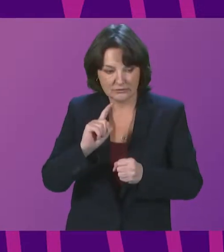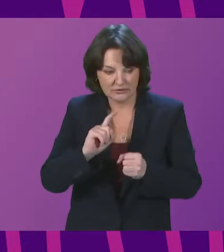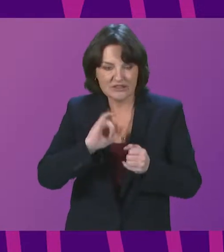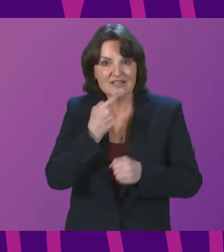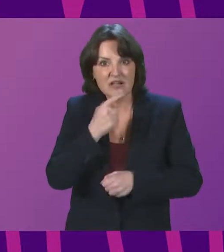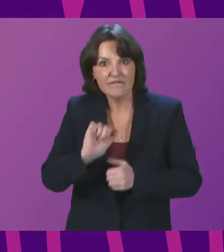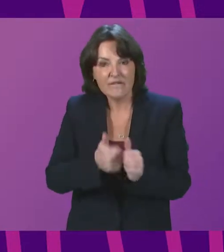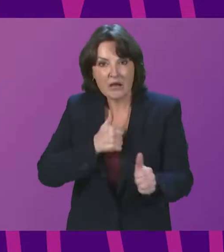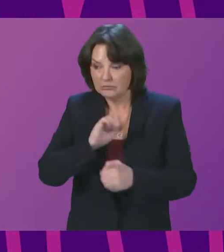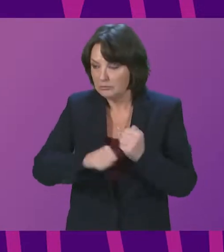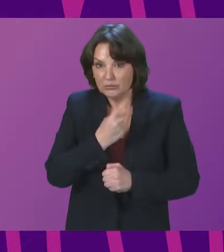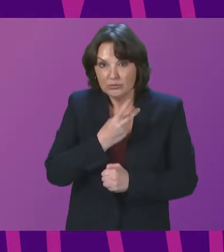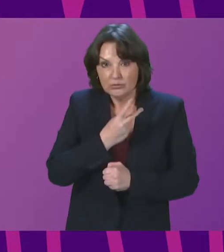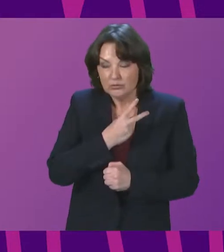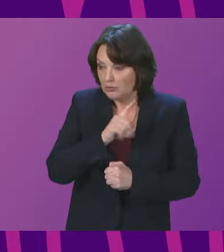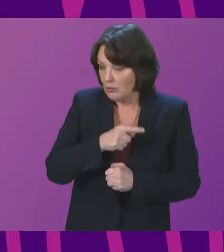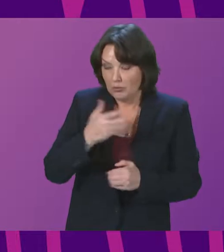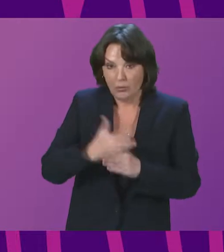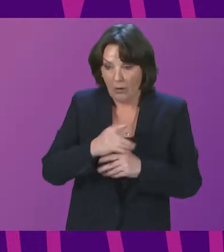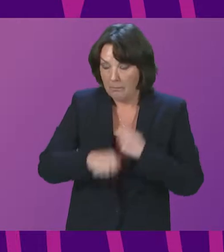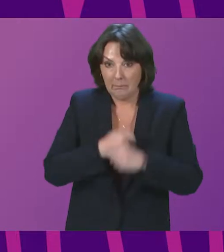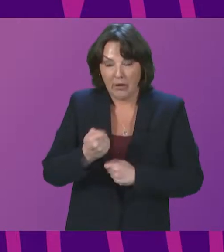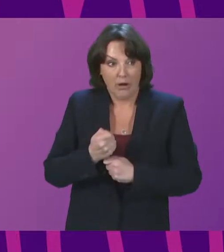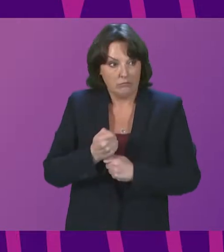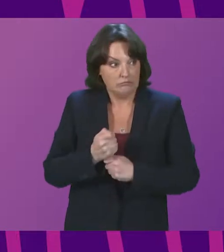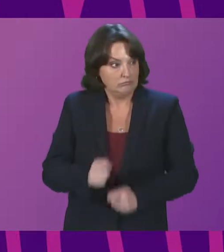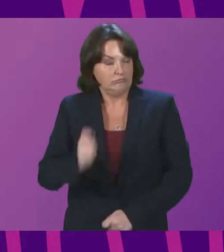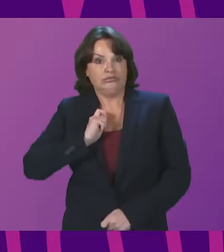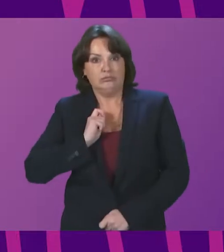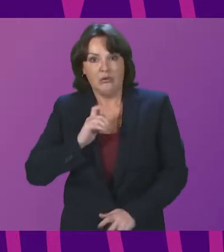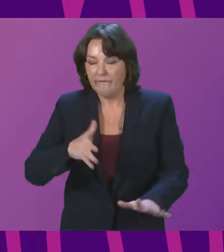They feel betrayed after years of broken promises, and they fear that they will not get their